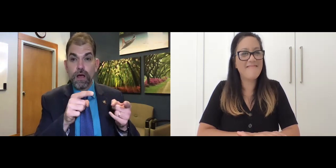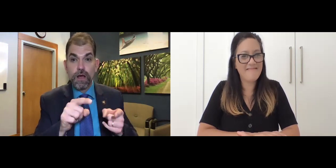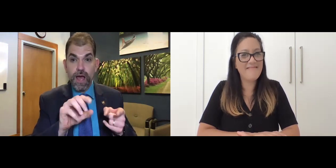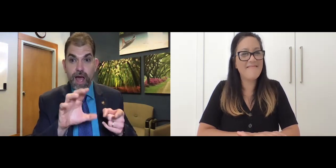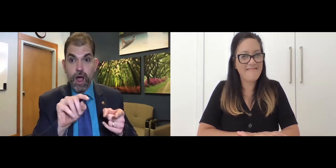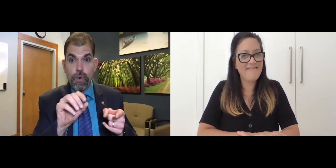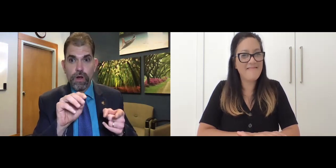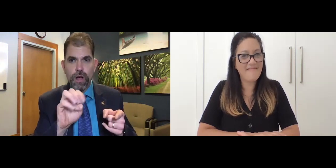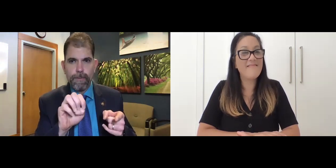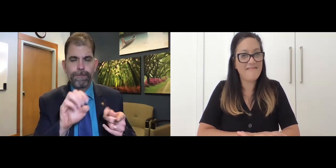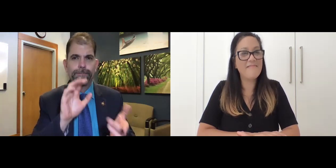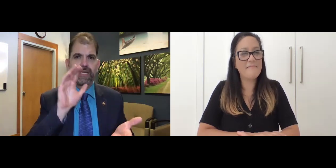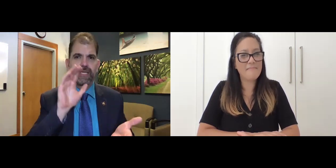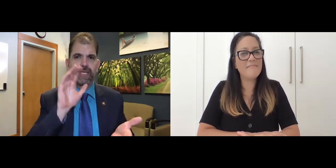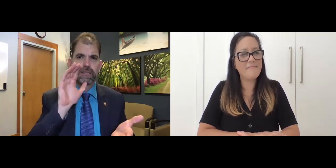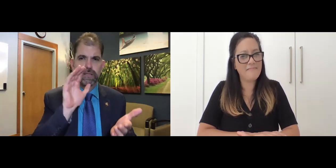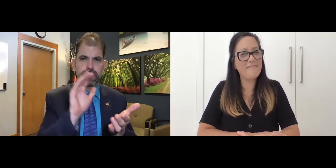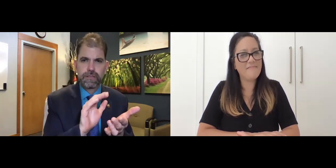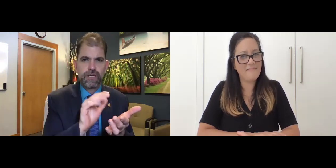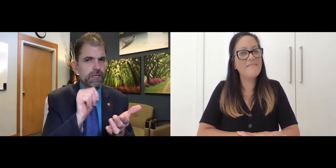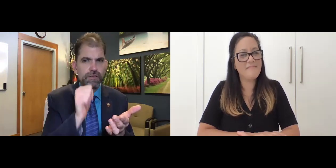as you,